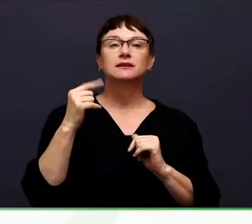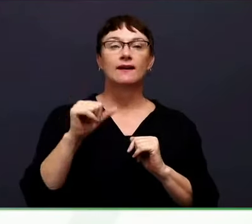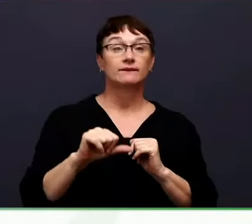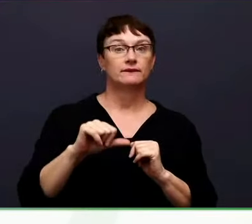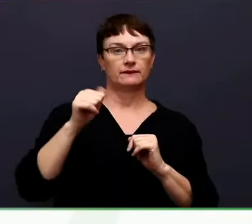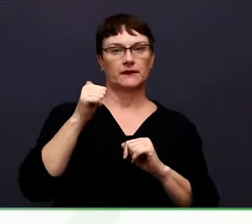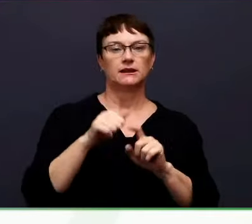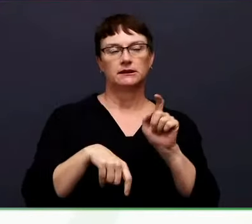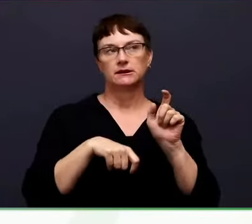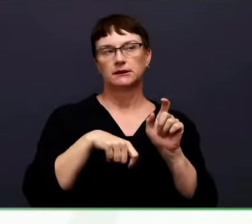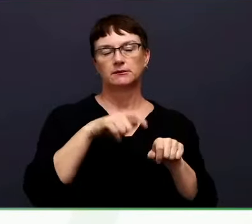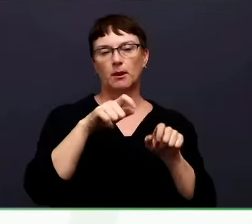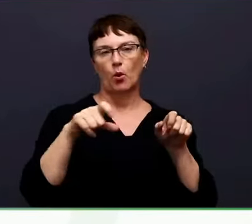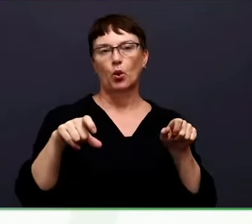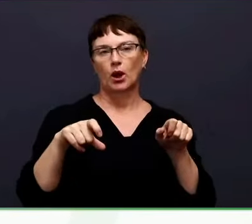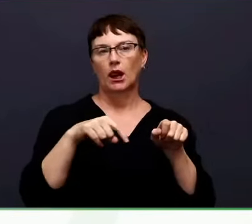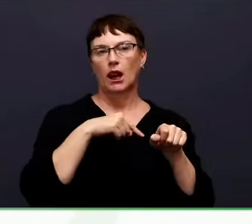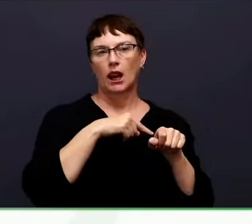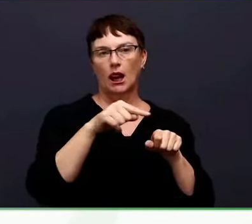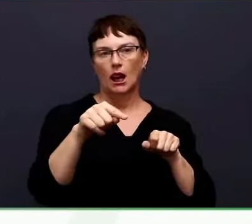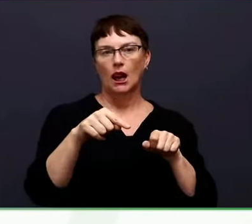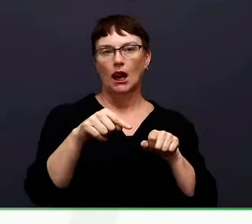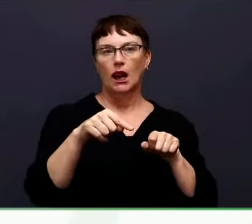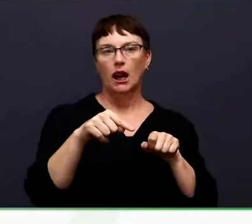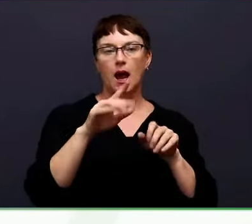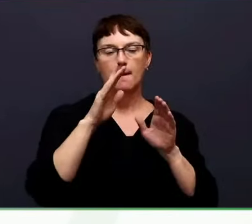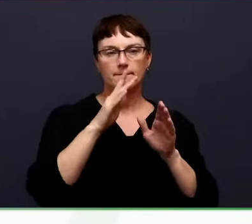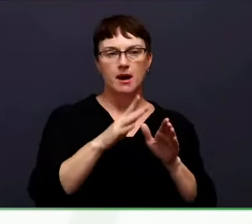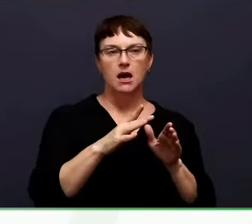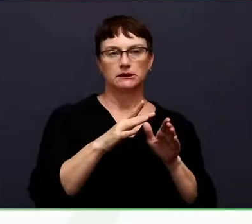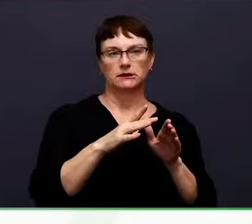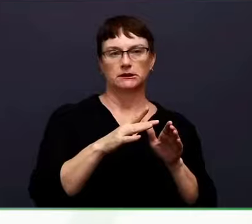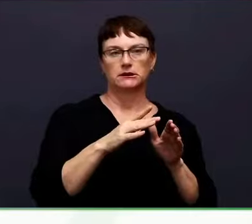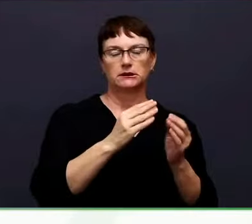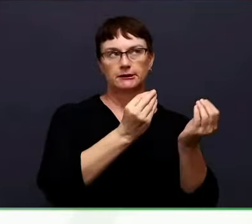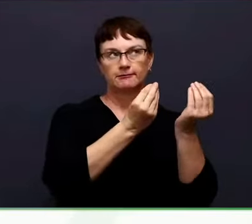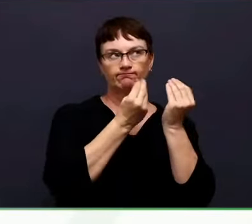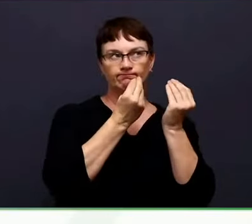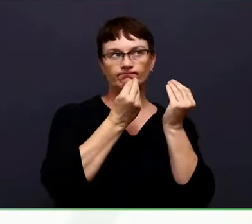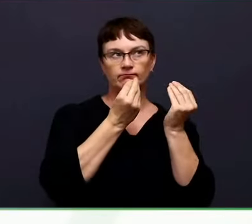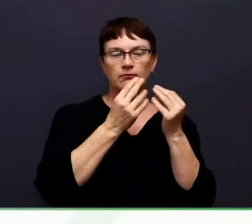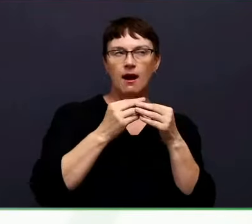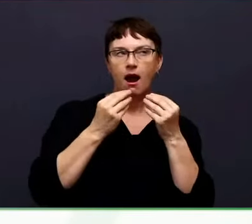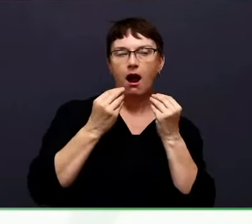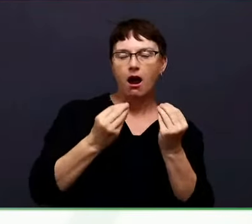about how to run the support self-efficacy for Down syndrome